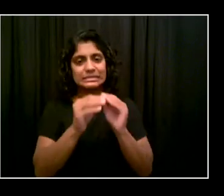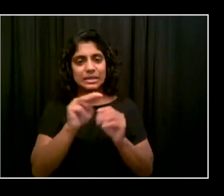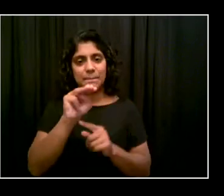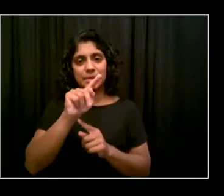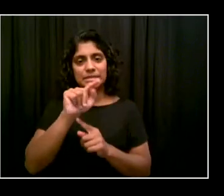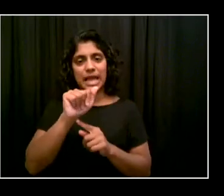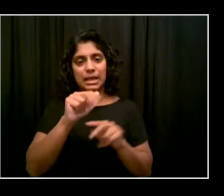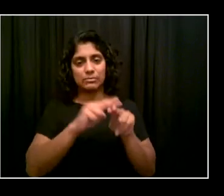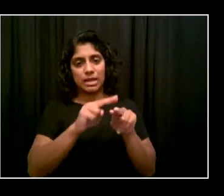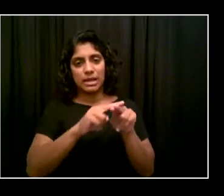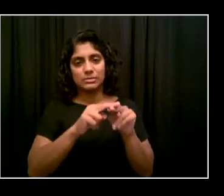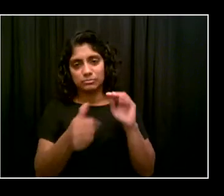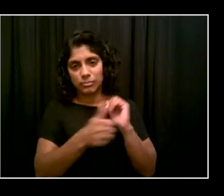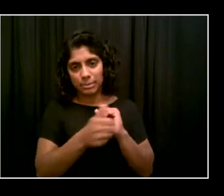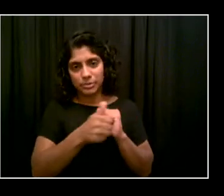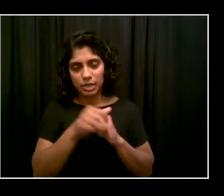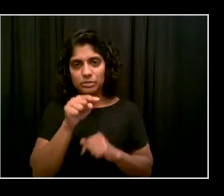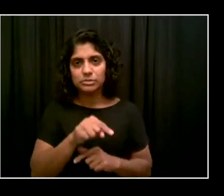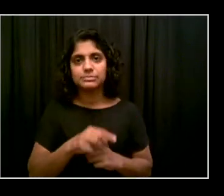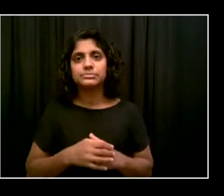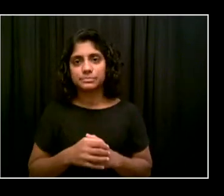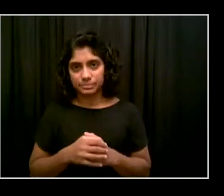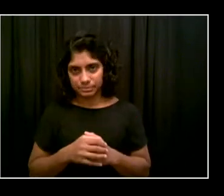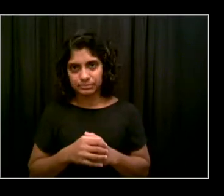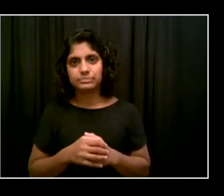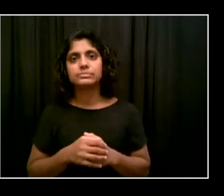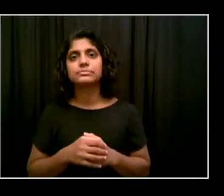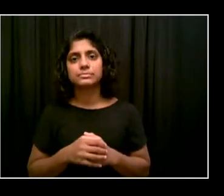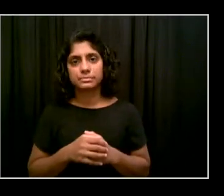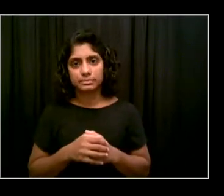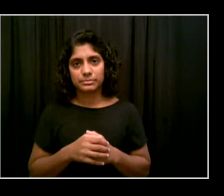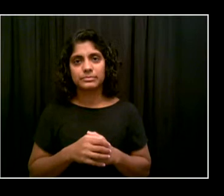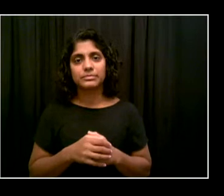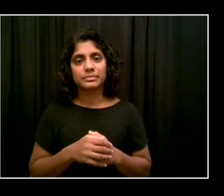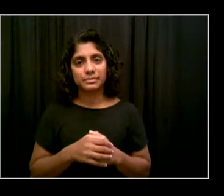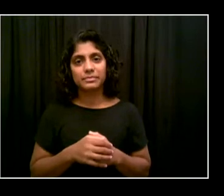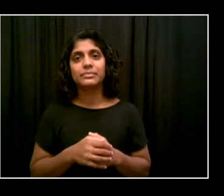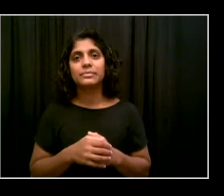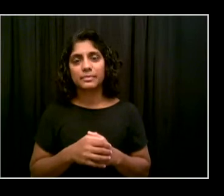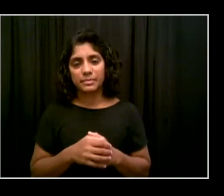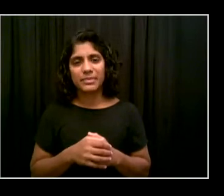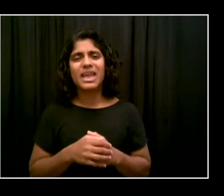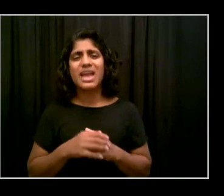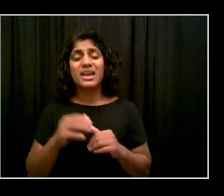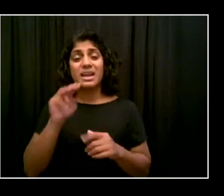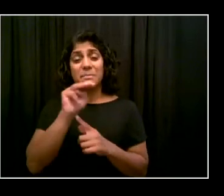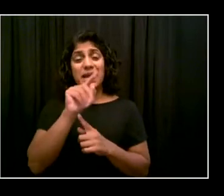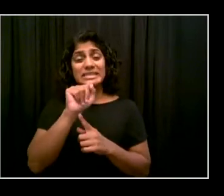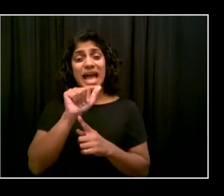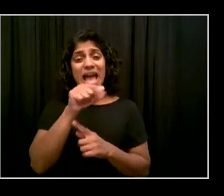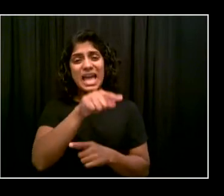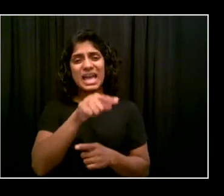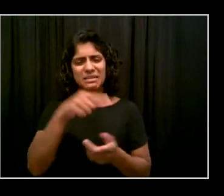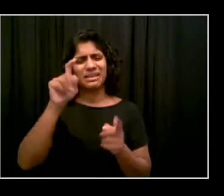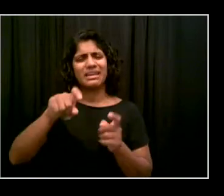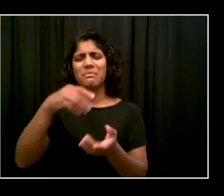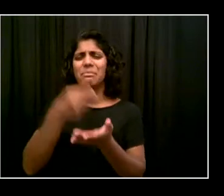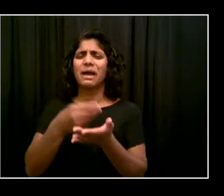IT IS IMPORTANT, OUR TRAINS ARE